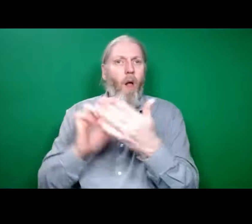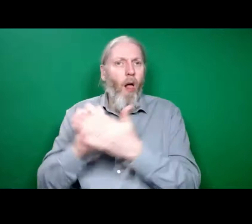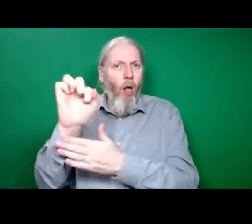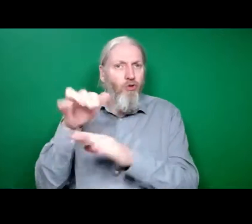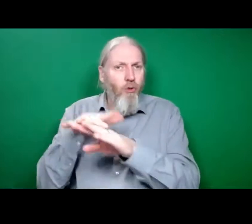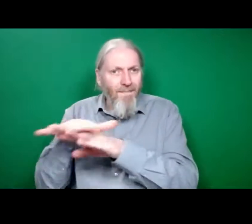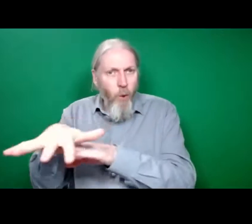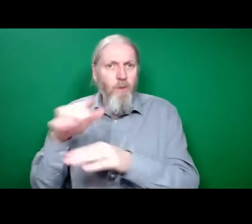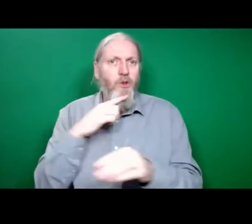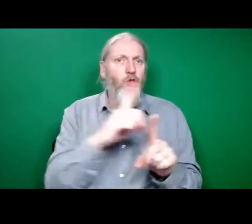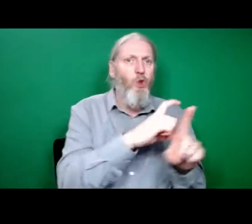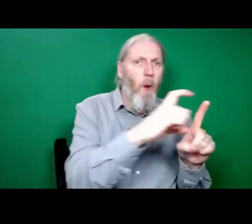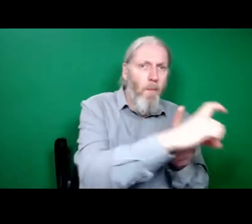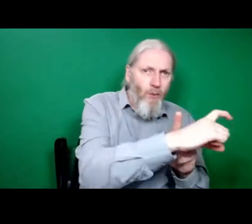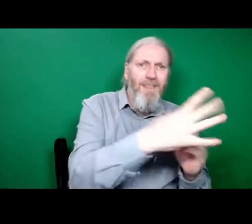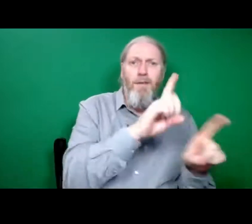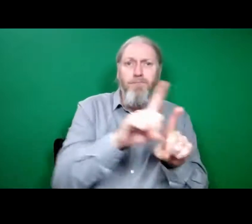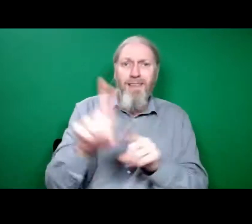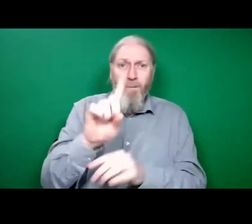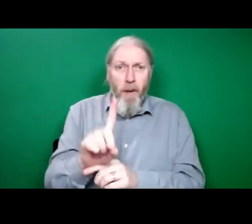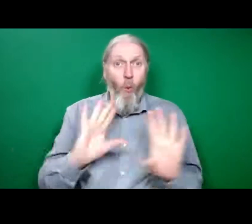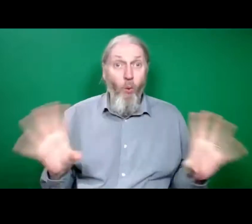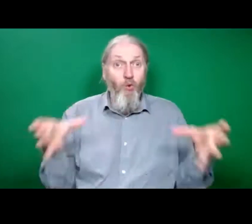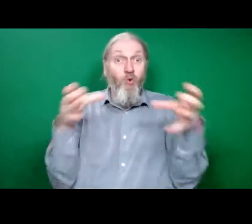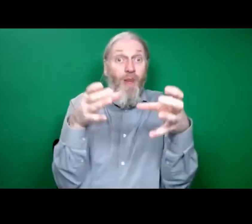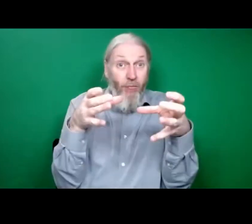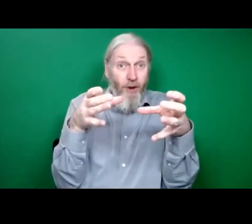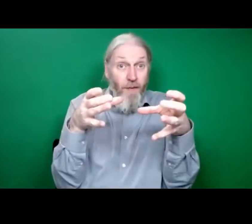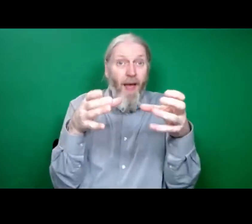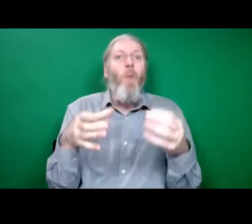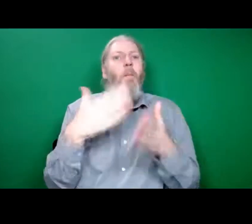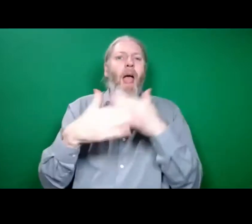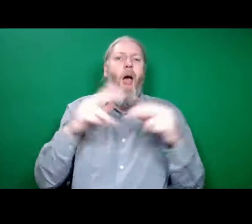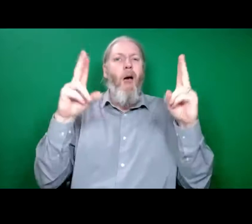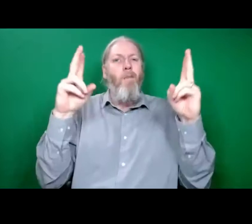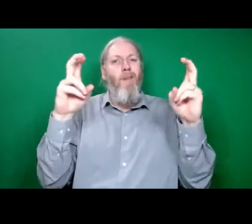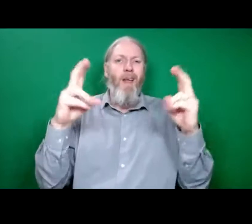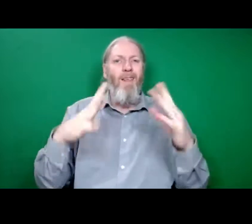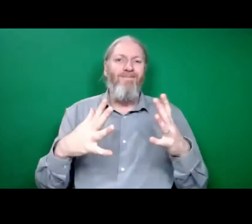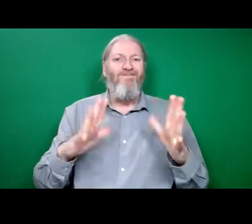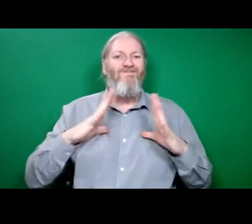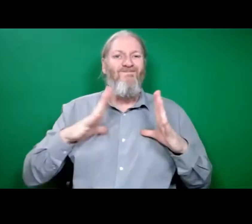strategy had to have community ownership. And with the support of Arts Council with some funding and the